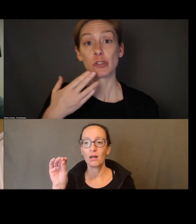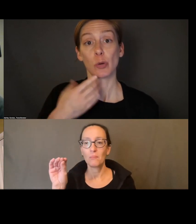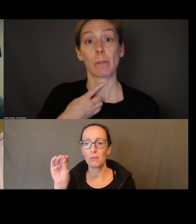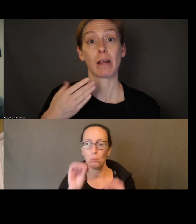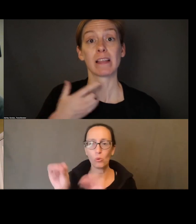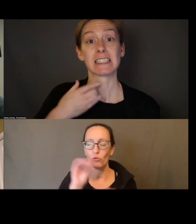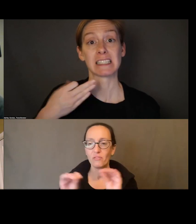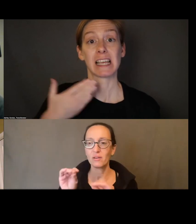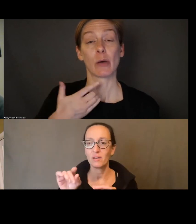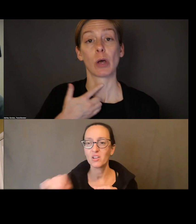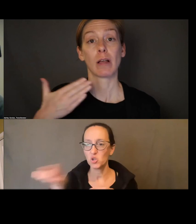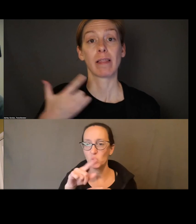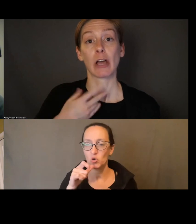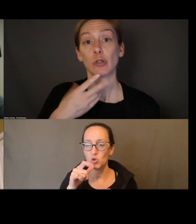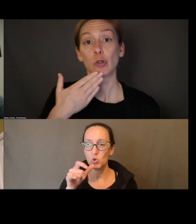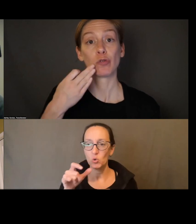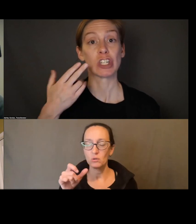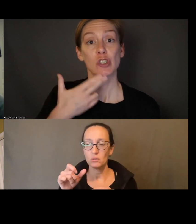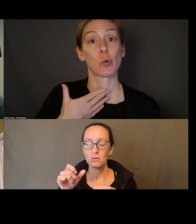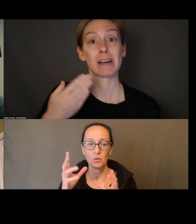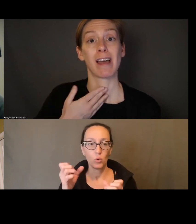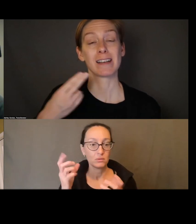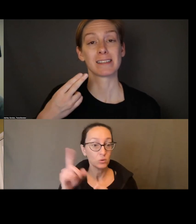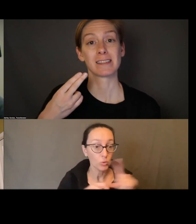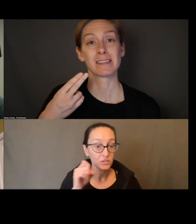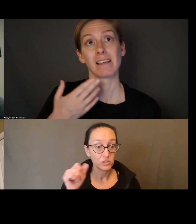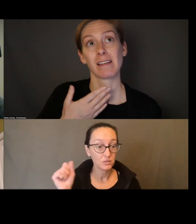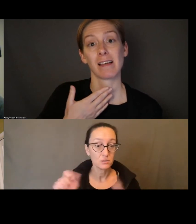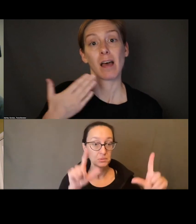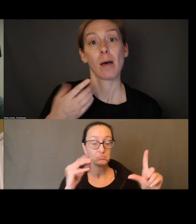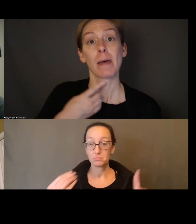to rejoin as a panelist and you can turn on your video